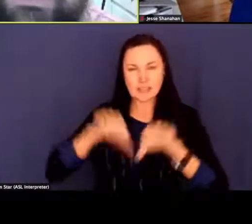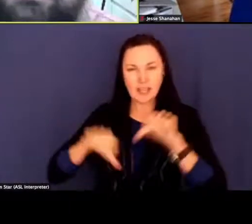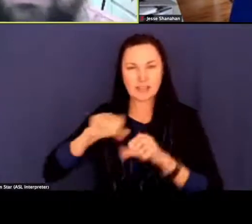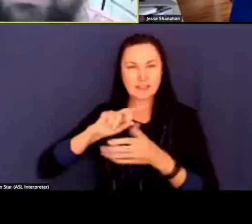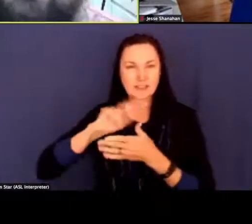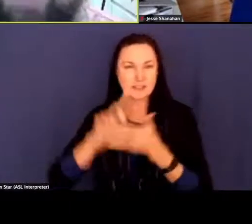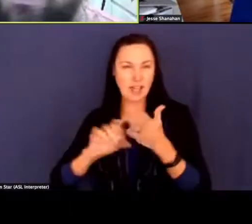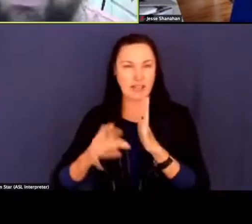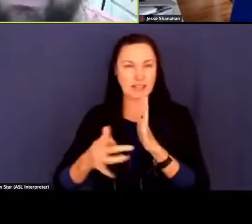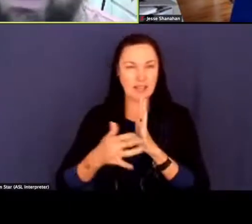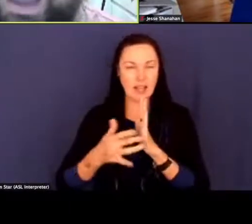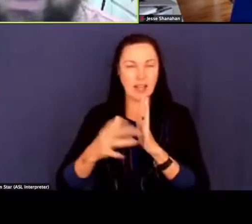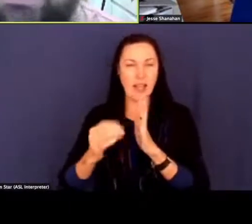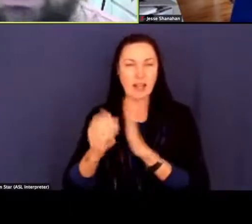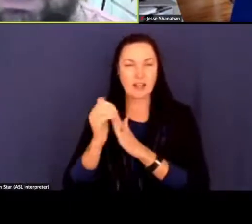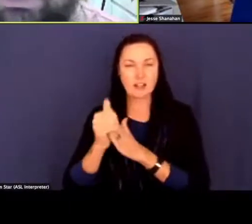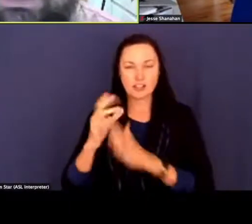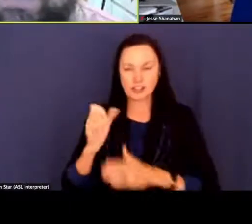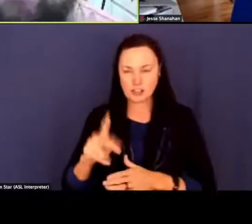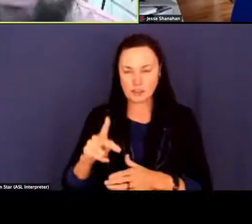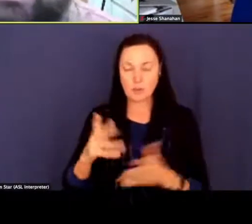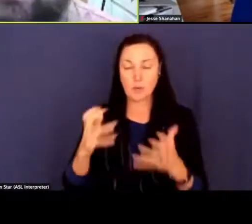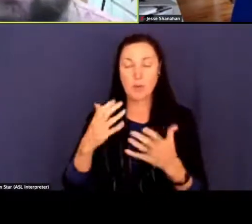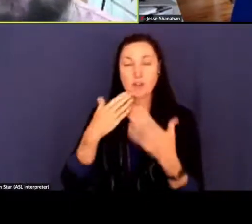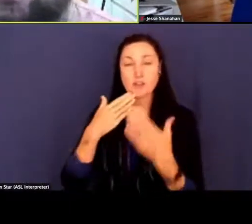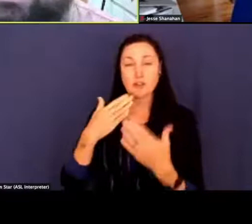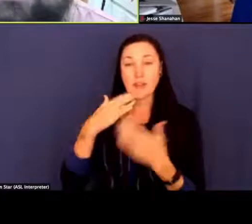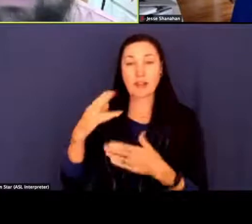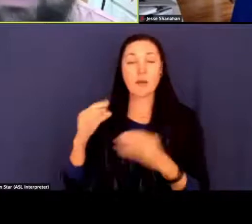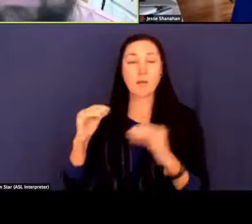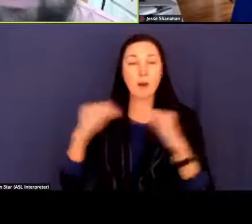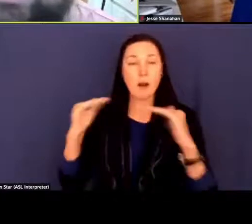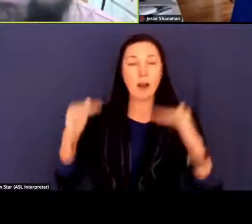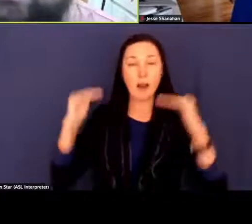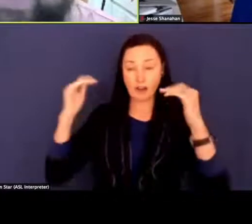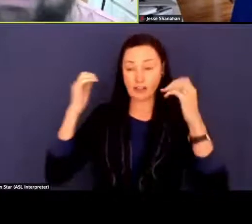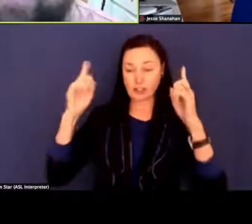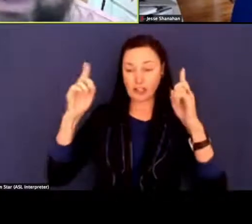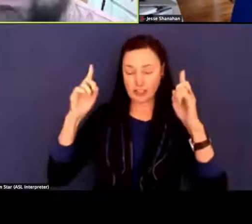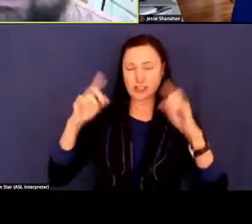the Disability Empowerment Higher Education campaign, for collaborating with us on this event.